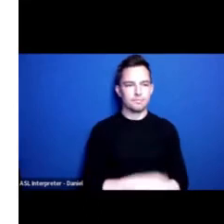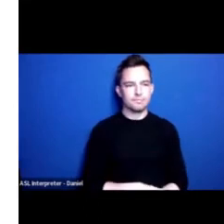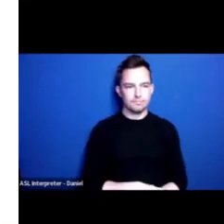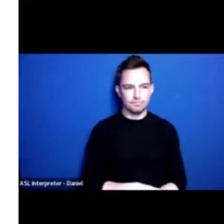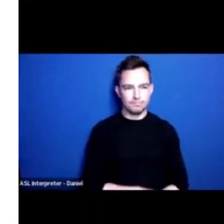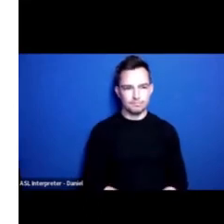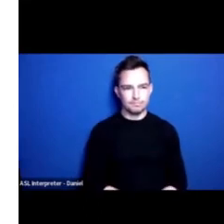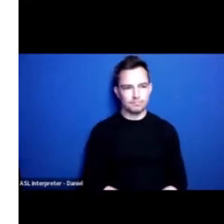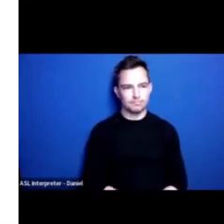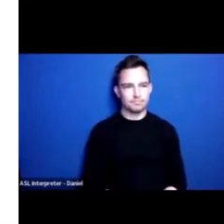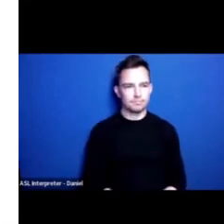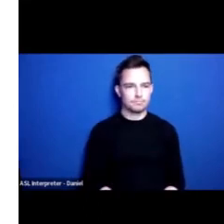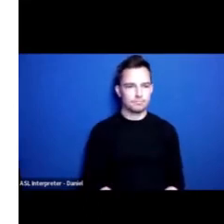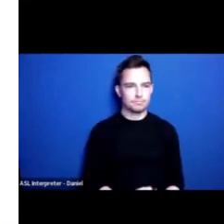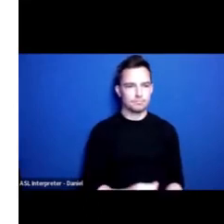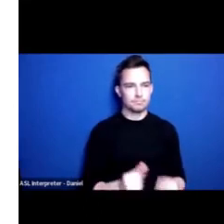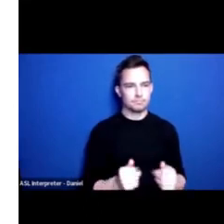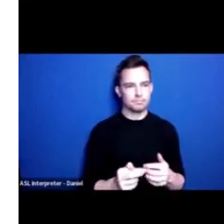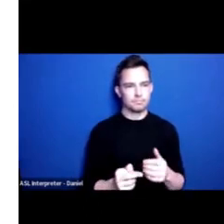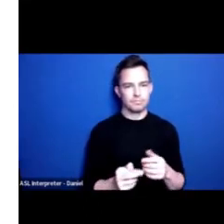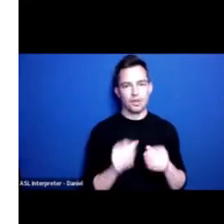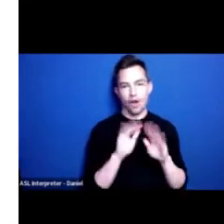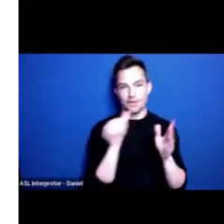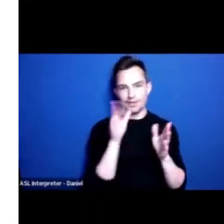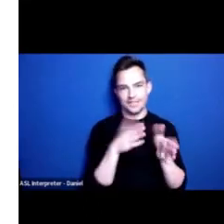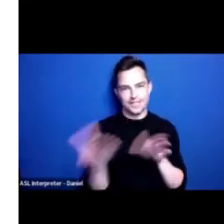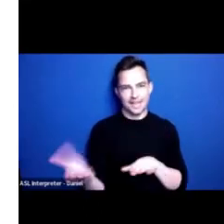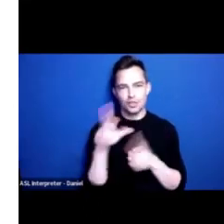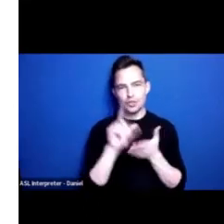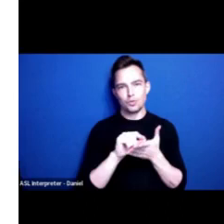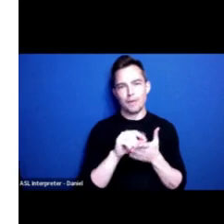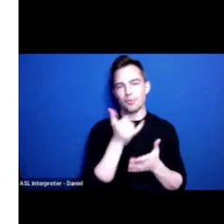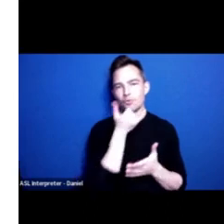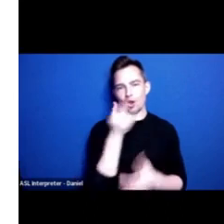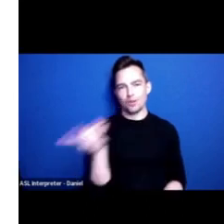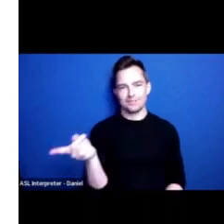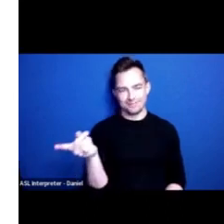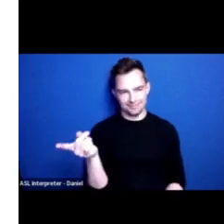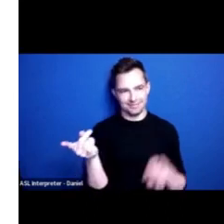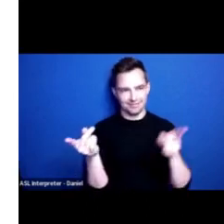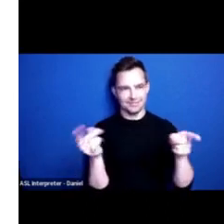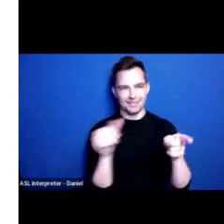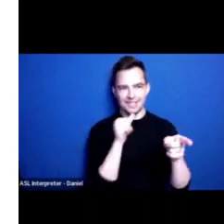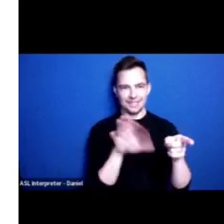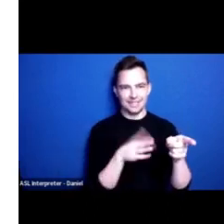Obviously, I was not dead, the newspaper got it wrong. But for a newspaper report me as dead it